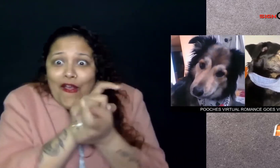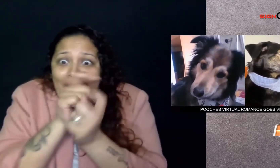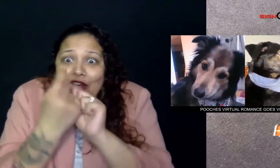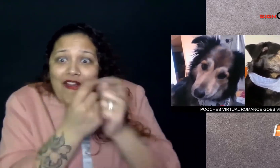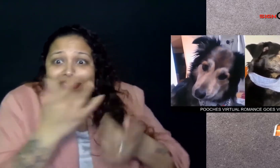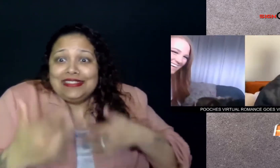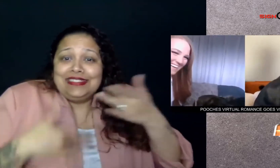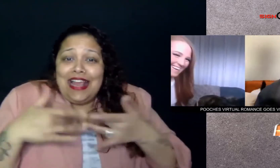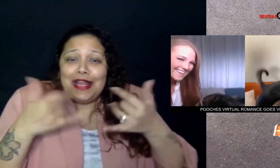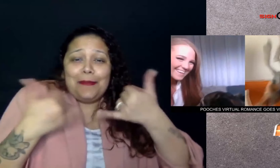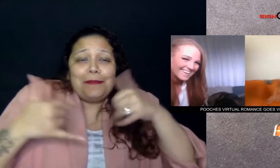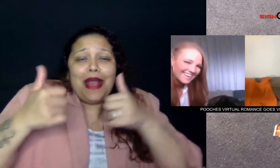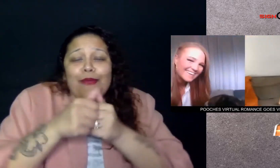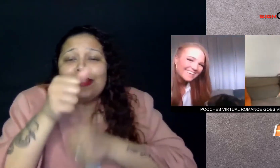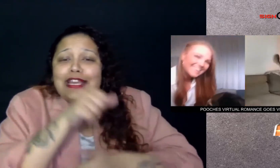play with each other.